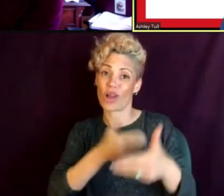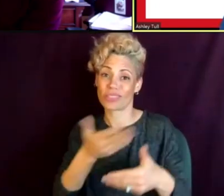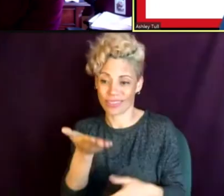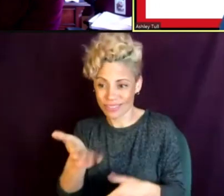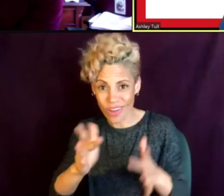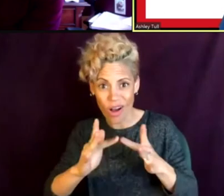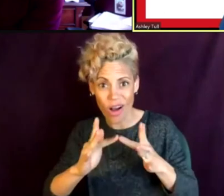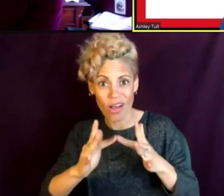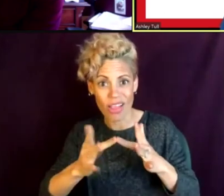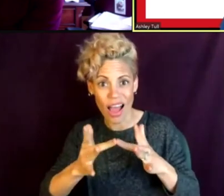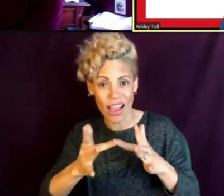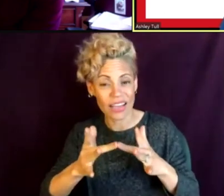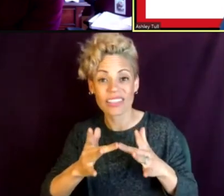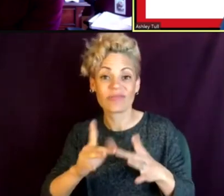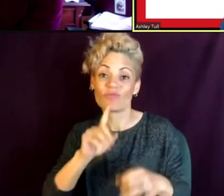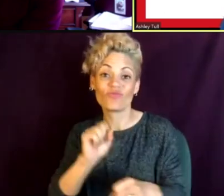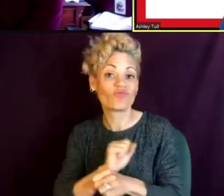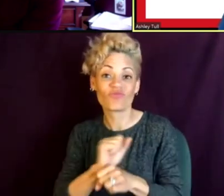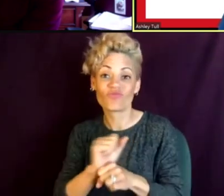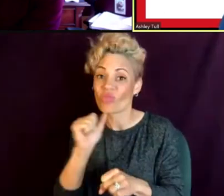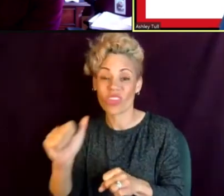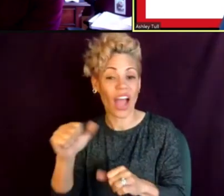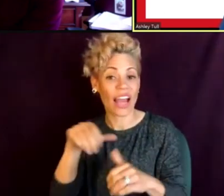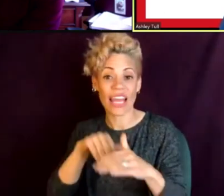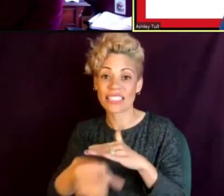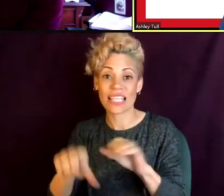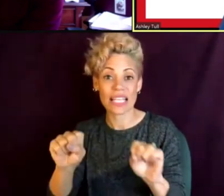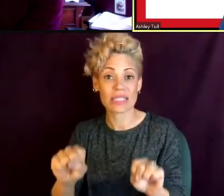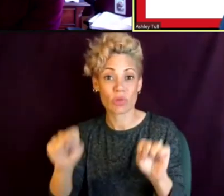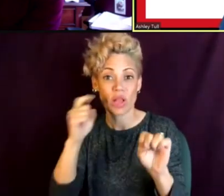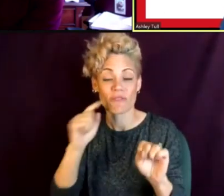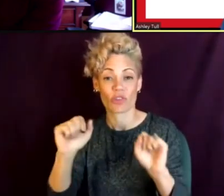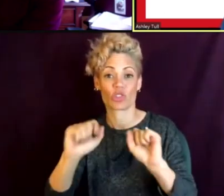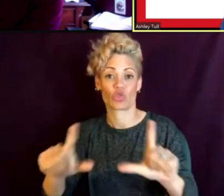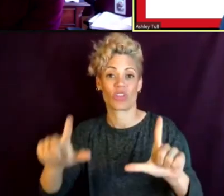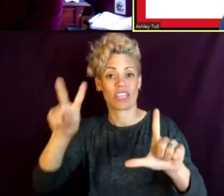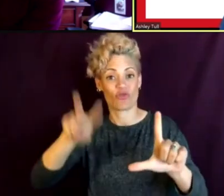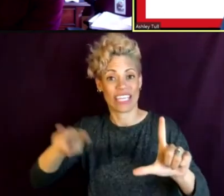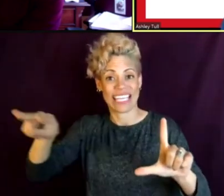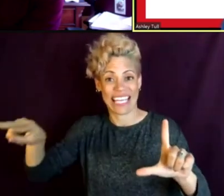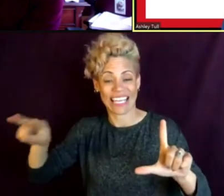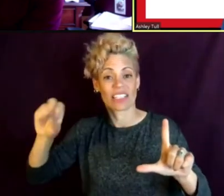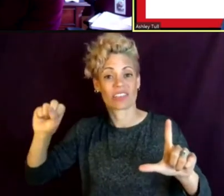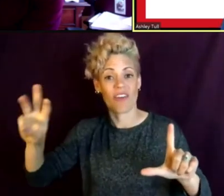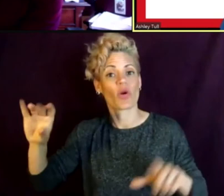This is not accessible to screen reading software like jobs. This means that the individual